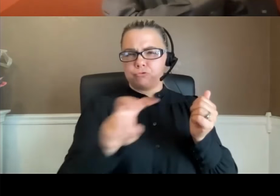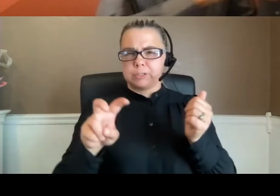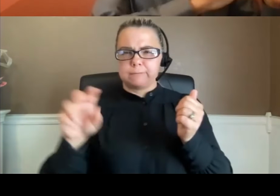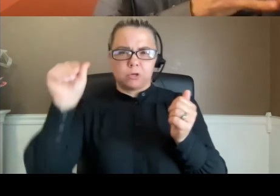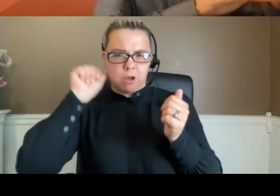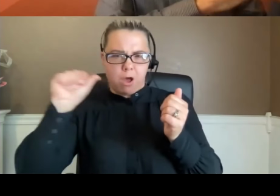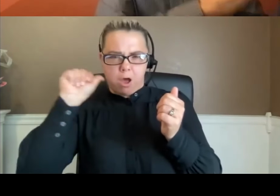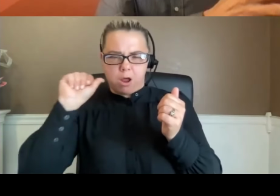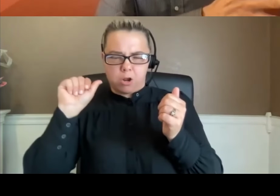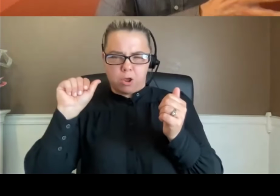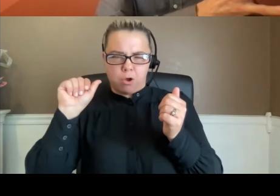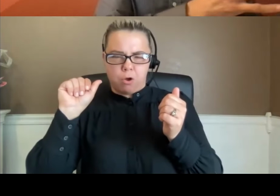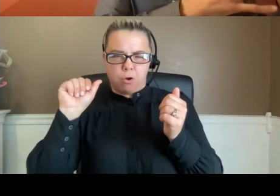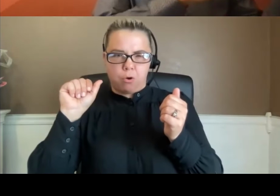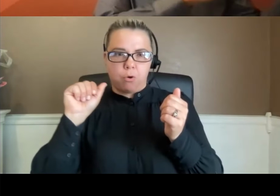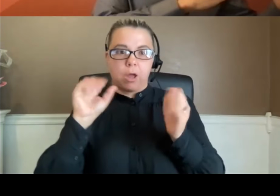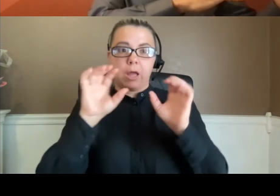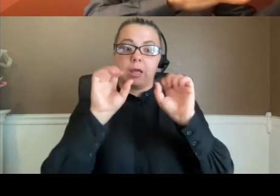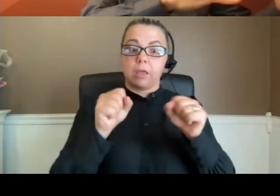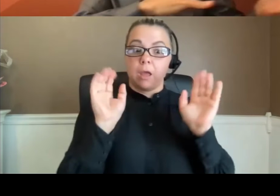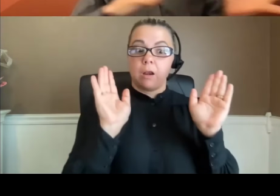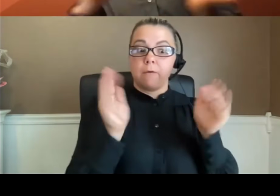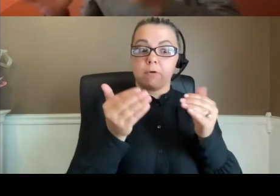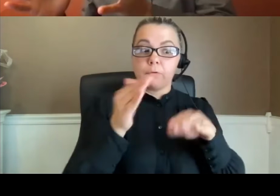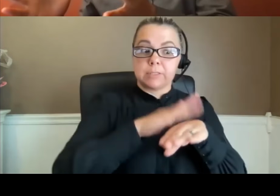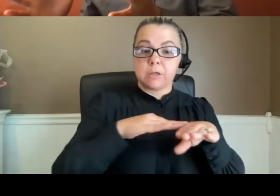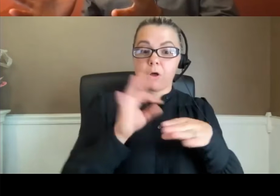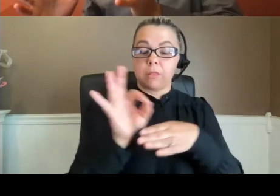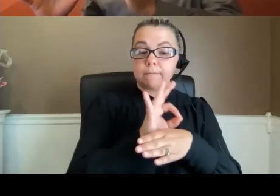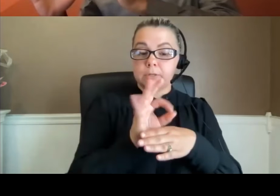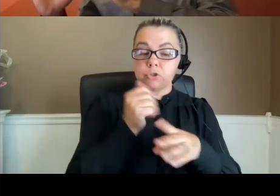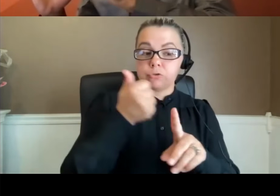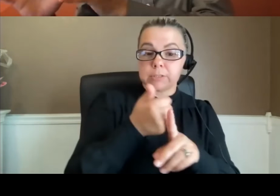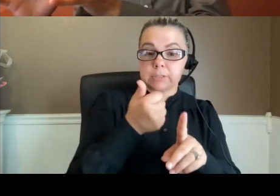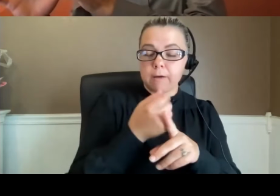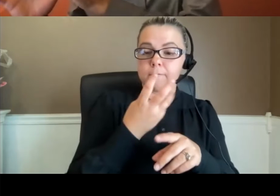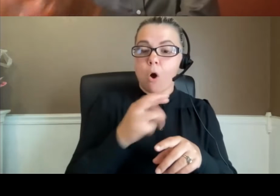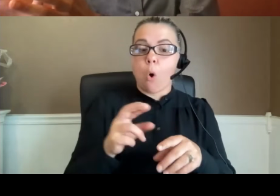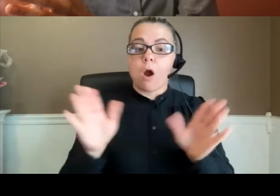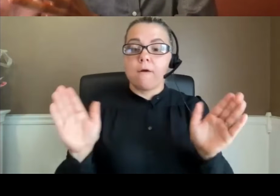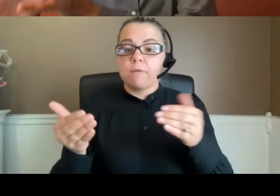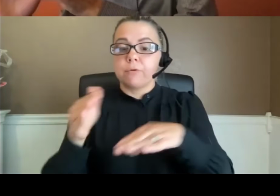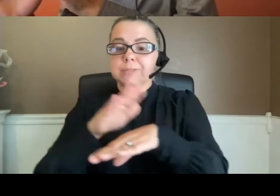the visualization itself or you could shift the primary focus on describing the data and